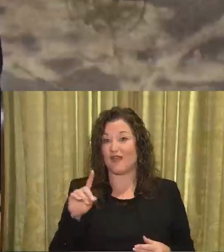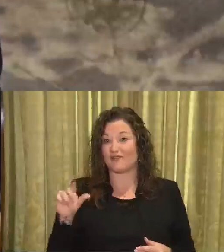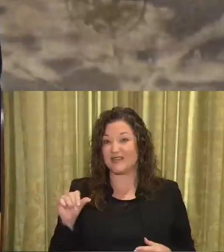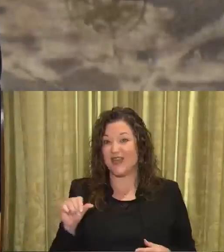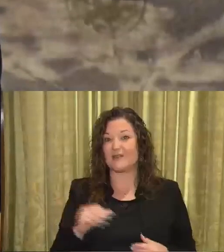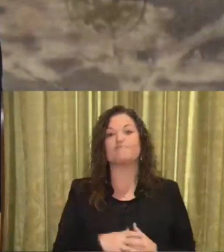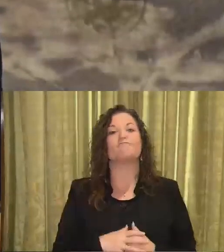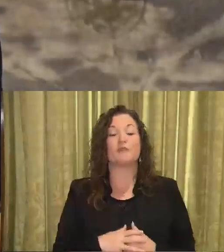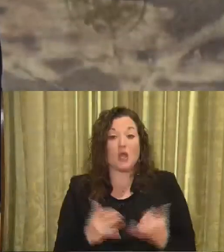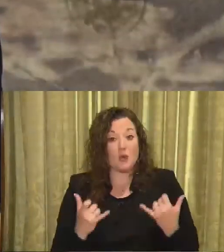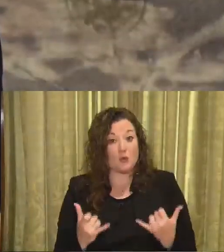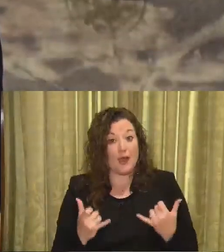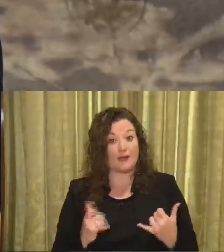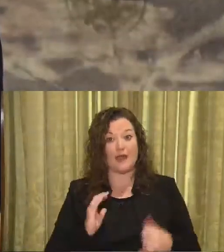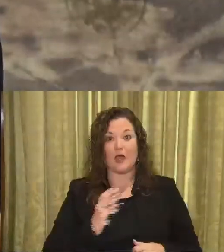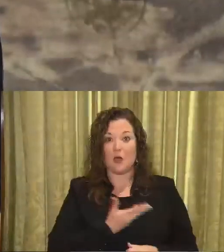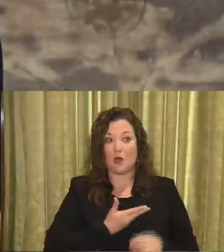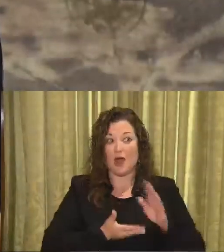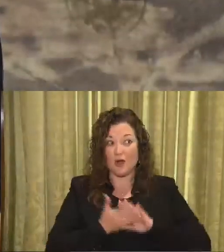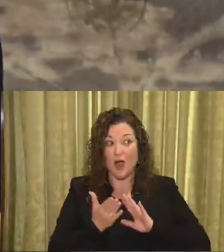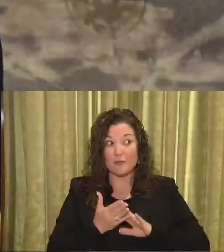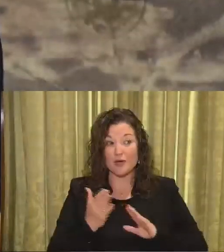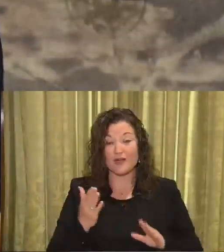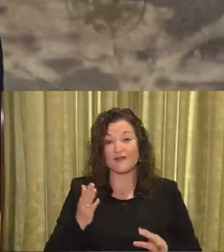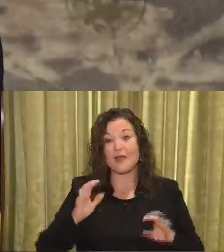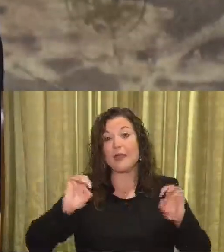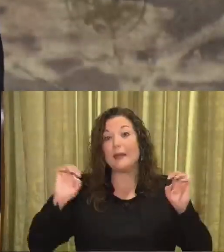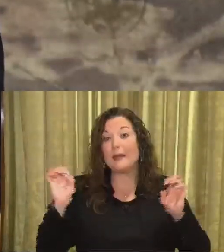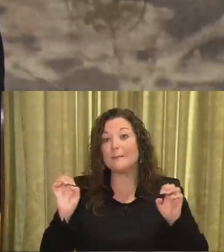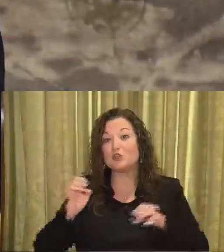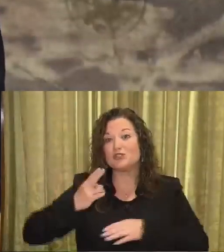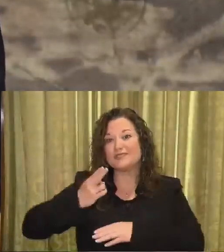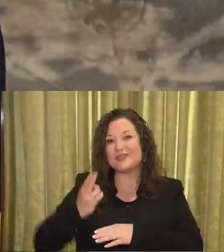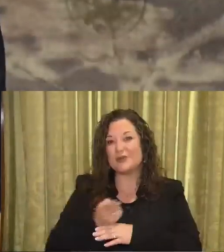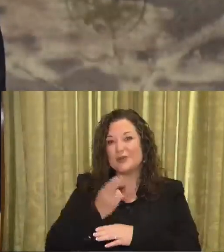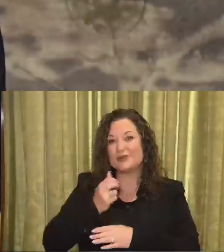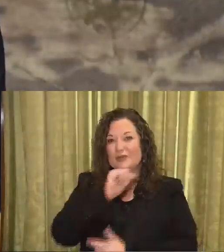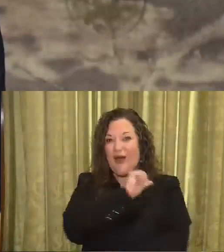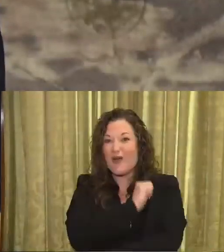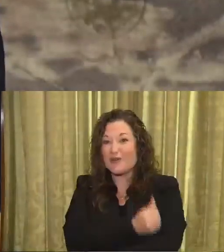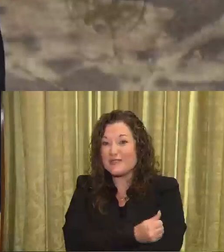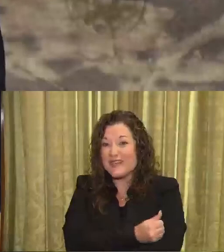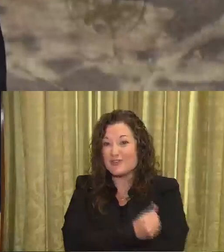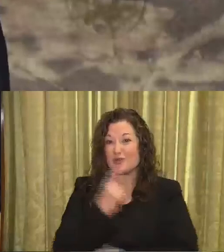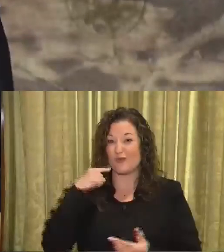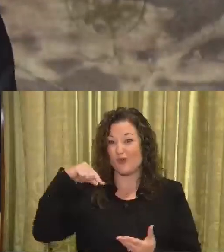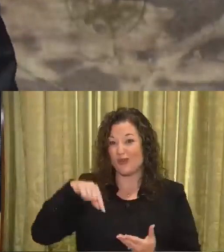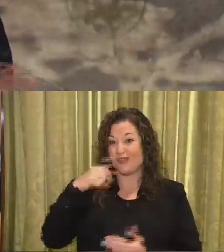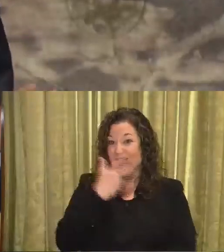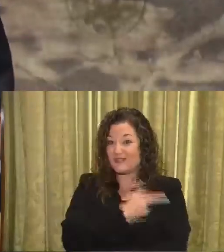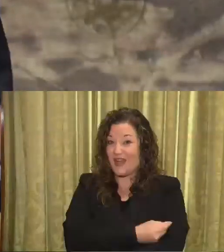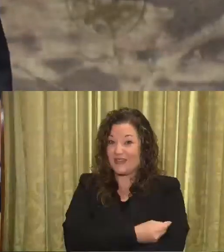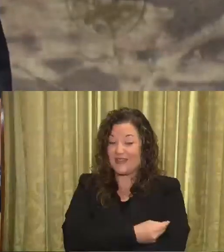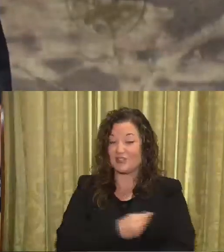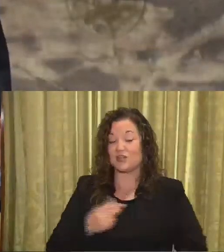right now we're operating under an emergency use authorization for this vaccine. They say, well, you know,